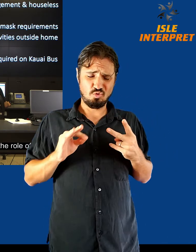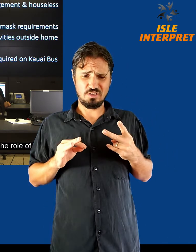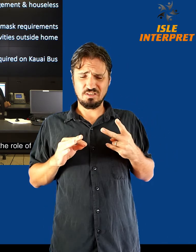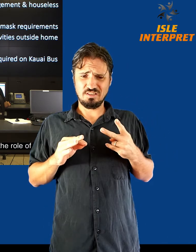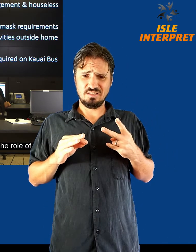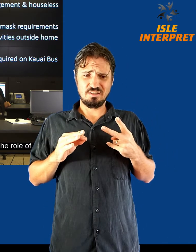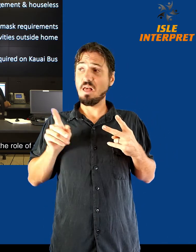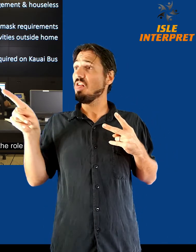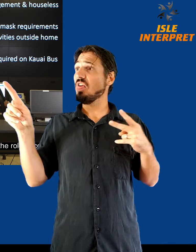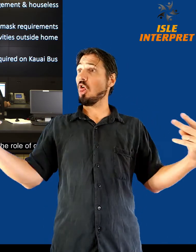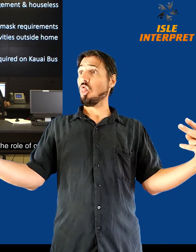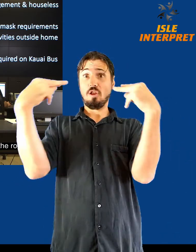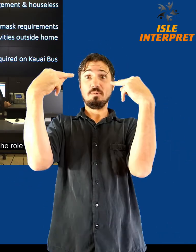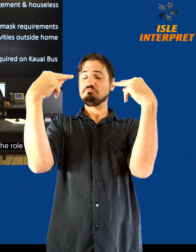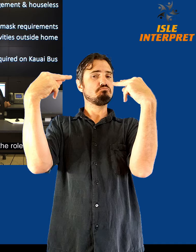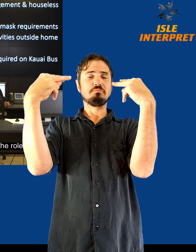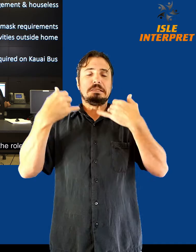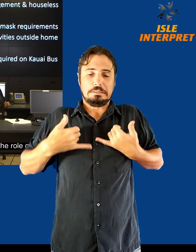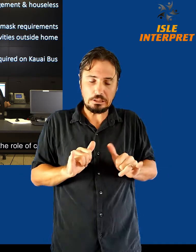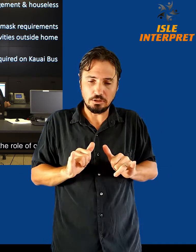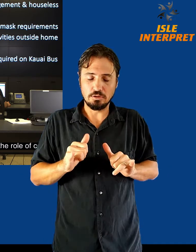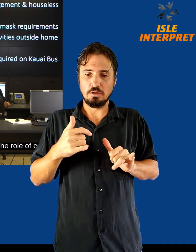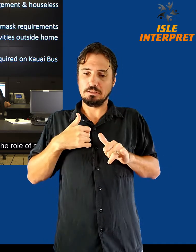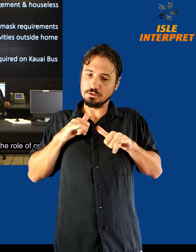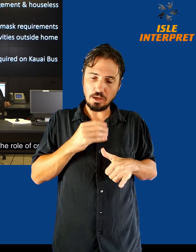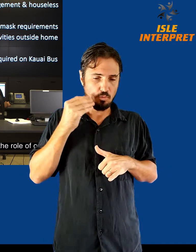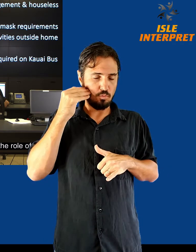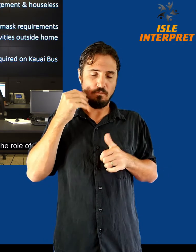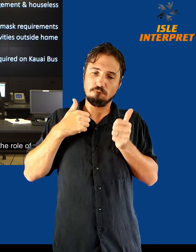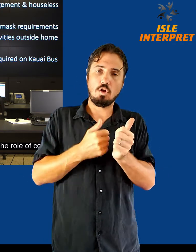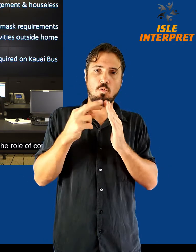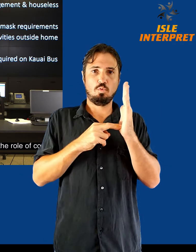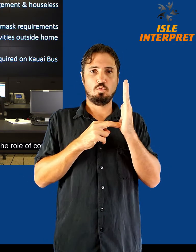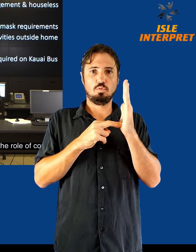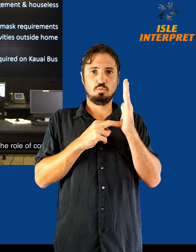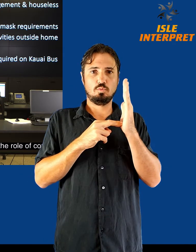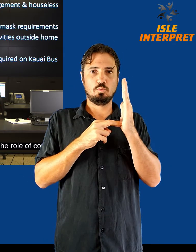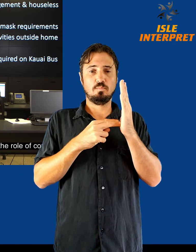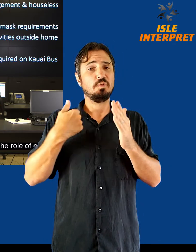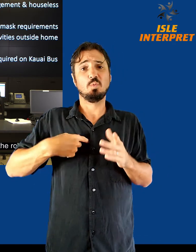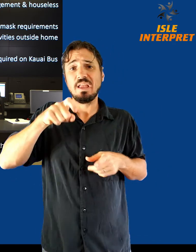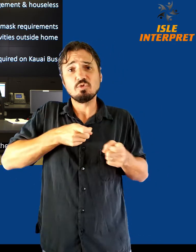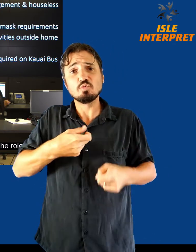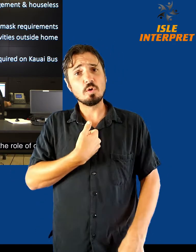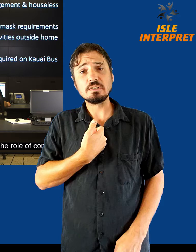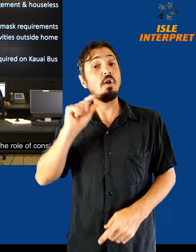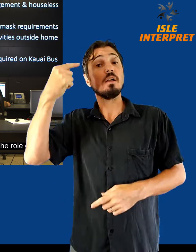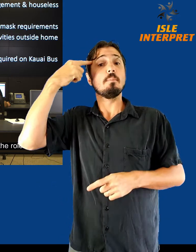It is going to rely on a high level of self-governance. Government cannot play the role of constant supervision.